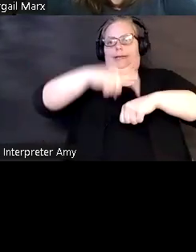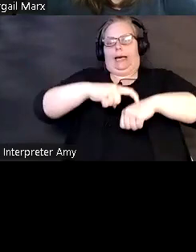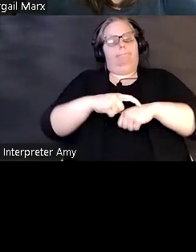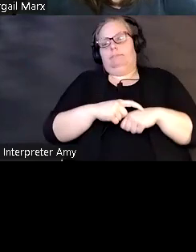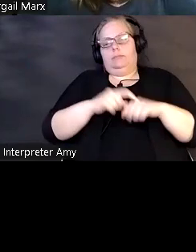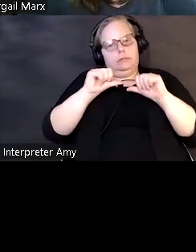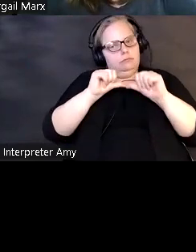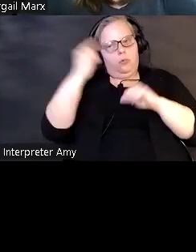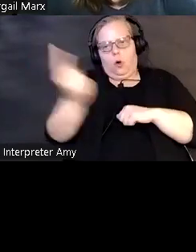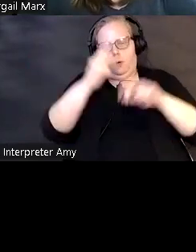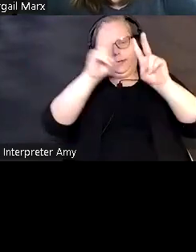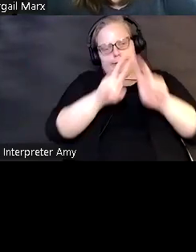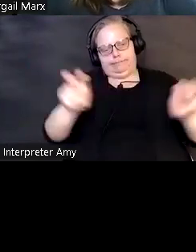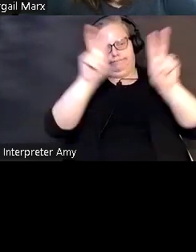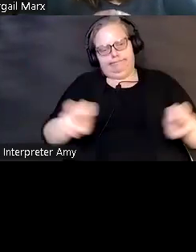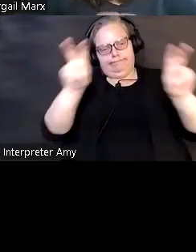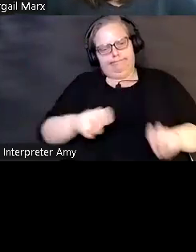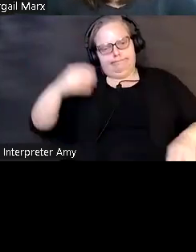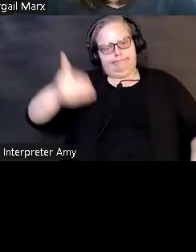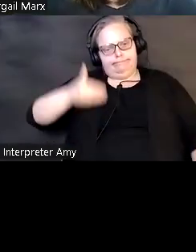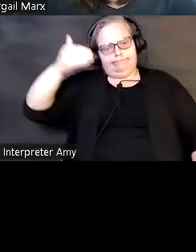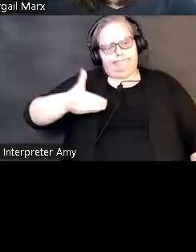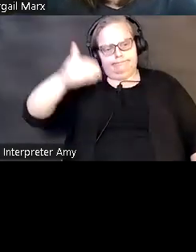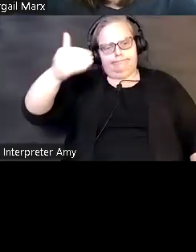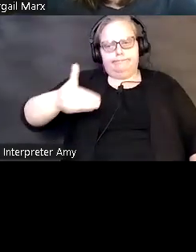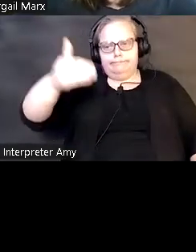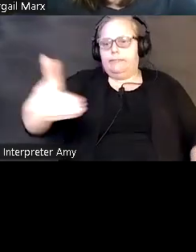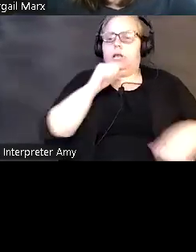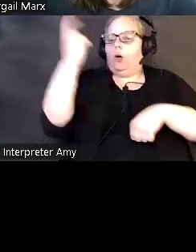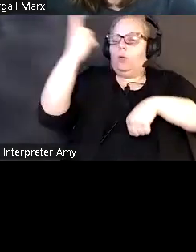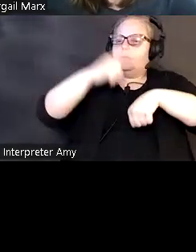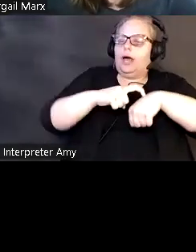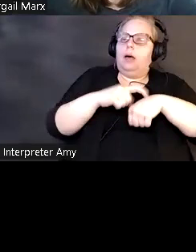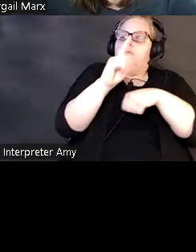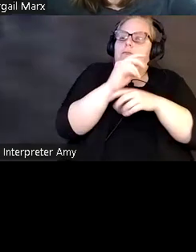You don't do one session with a couple of tools and you know exactly what the person needs